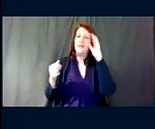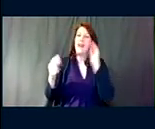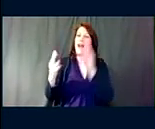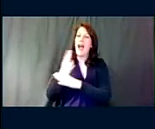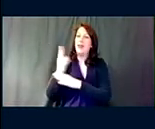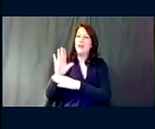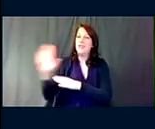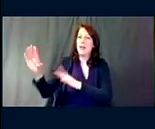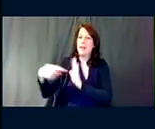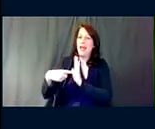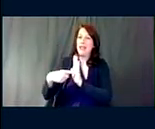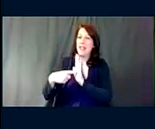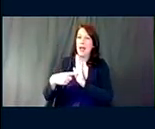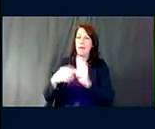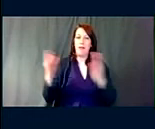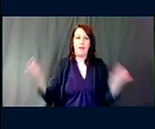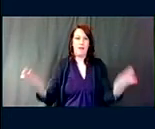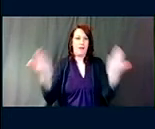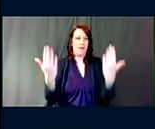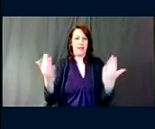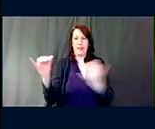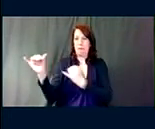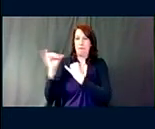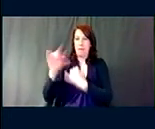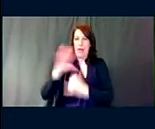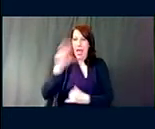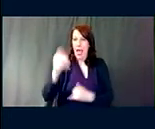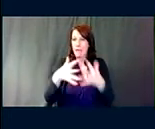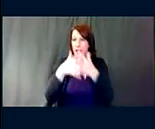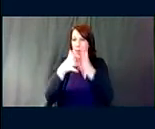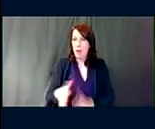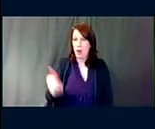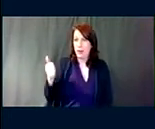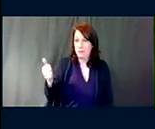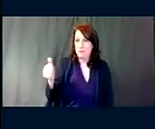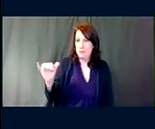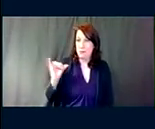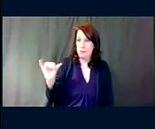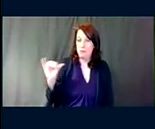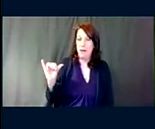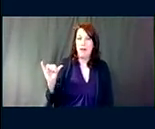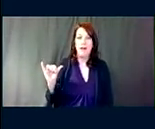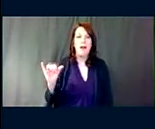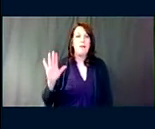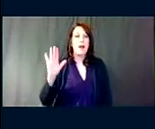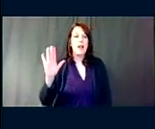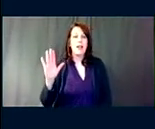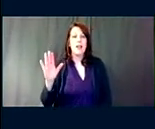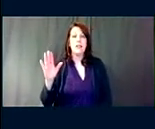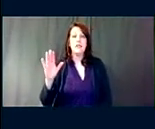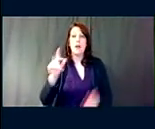USE HIM AS AN EXAMPLE BECAUSE JUST LIKE ME HE'S AN AFRICAN AMERICAN, BUT THE AVERAGE